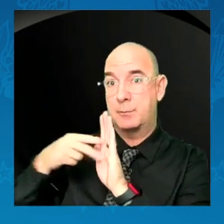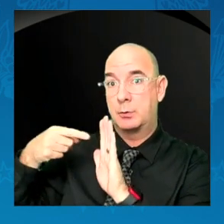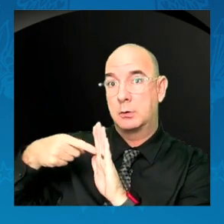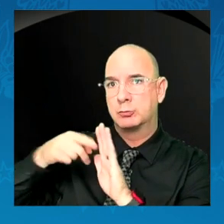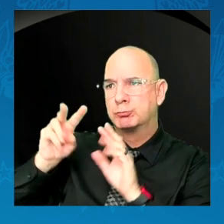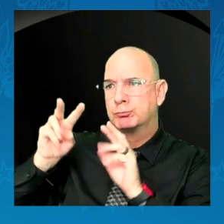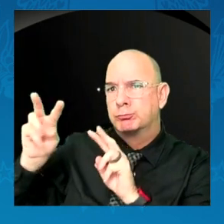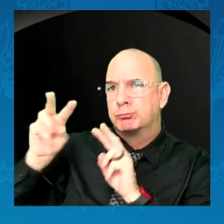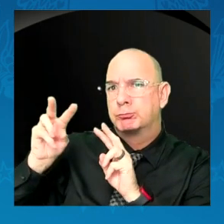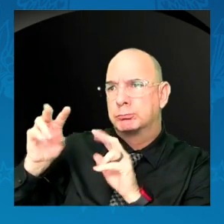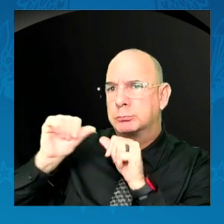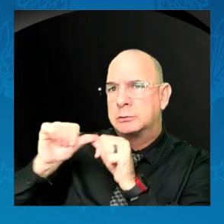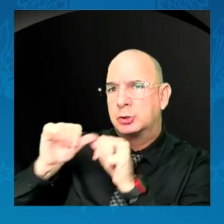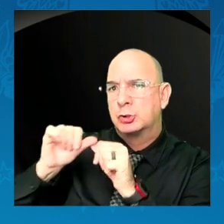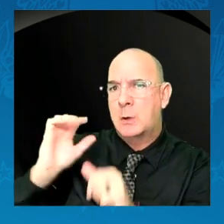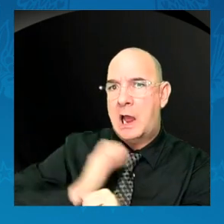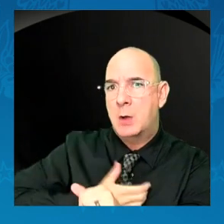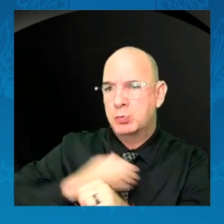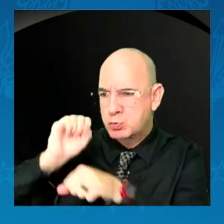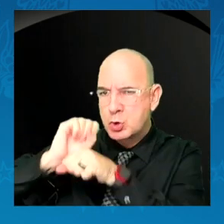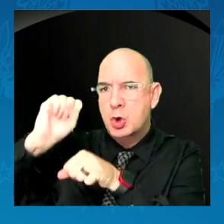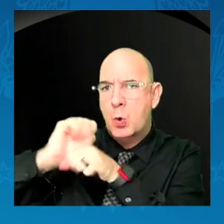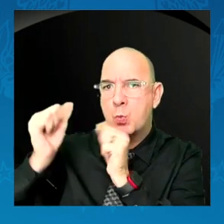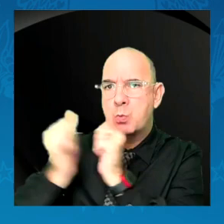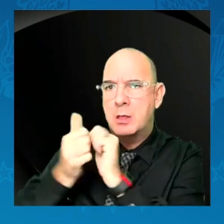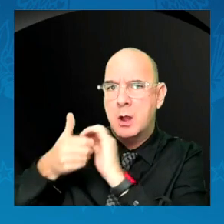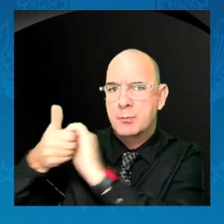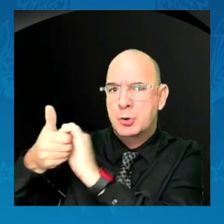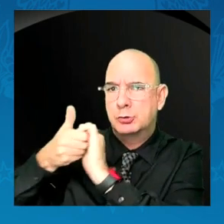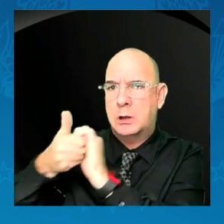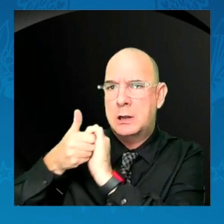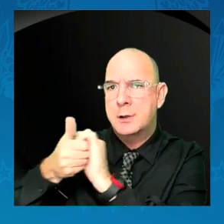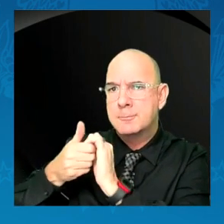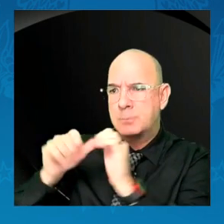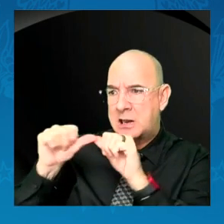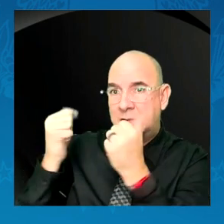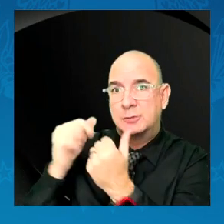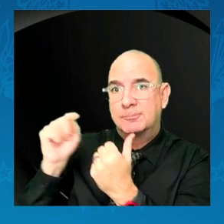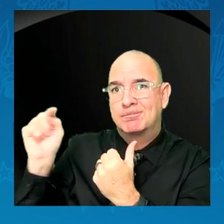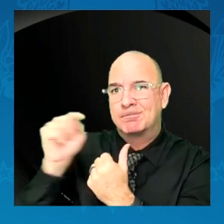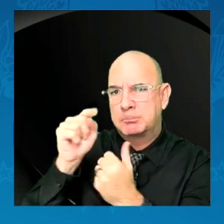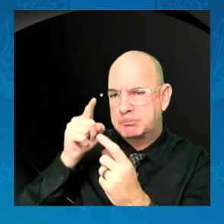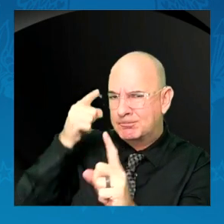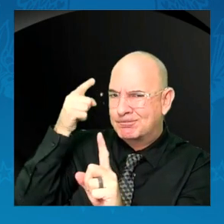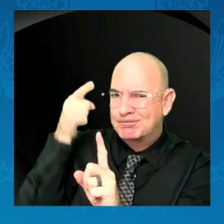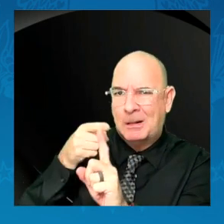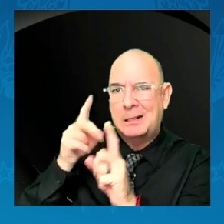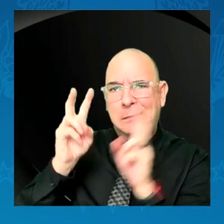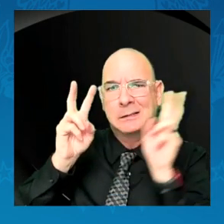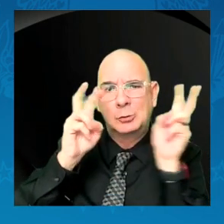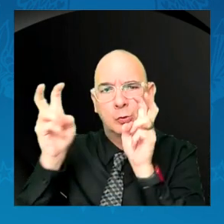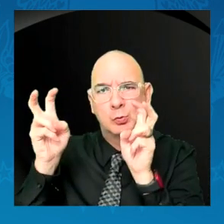with partner agencies on these important issues. The department to the U.S. Geological Survey,